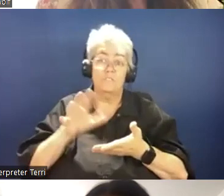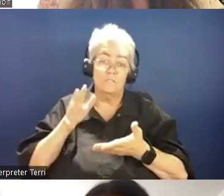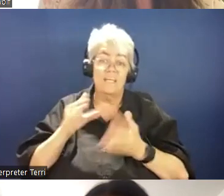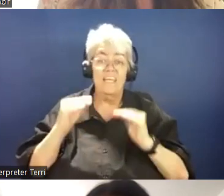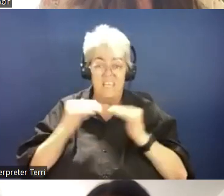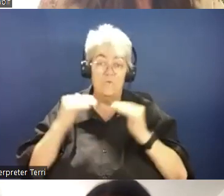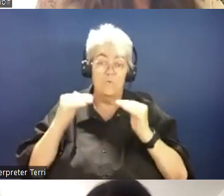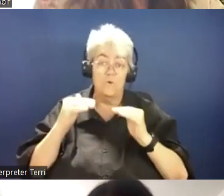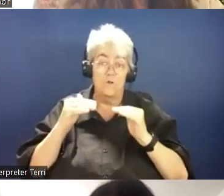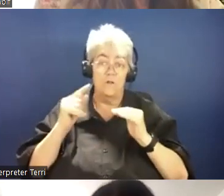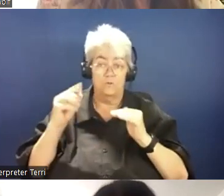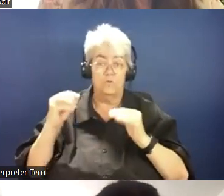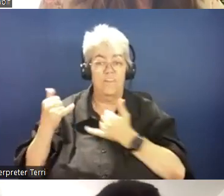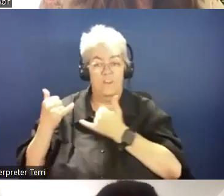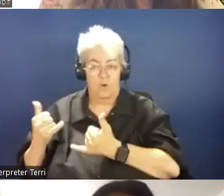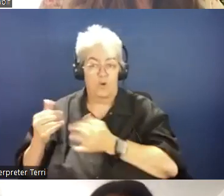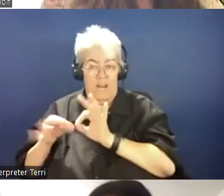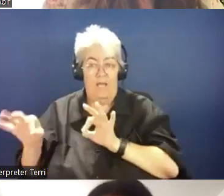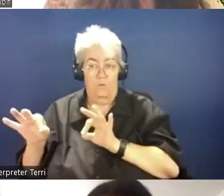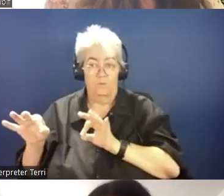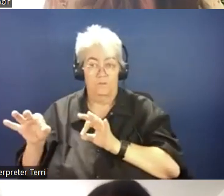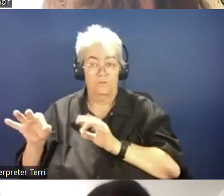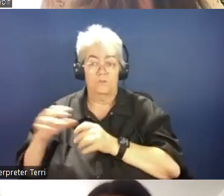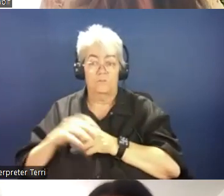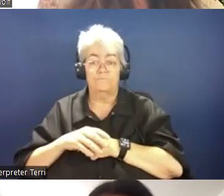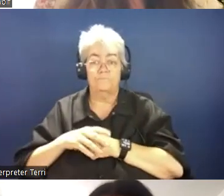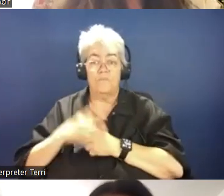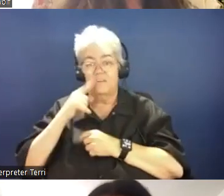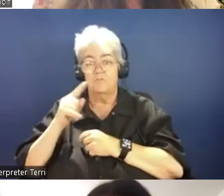the current language that existed, as far as any creation of harm.